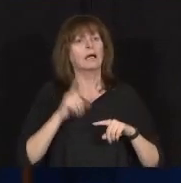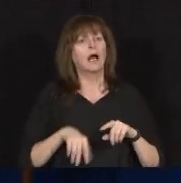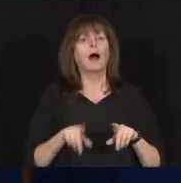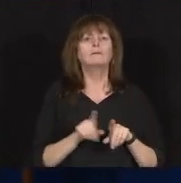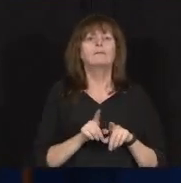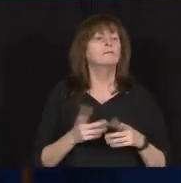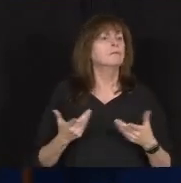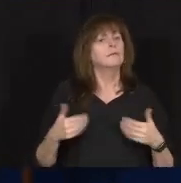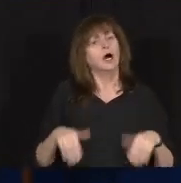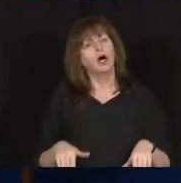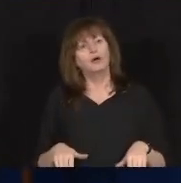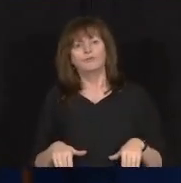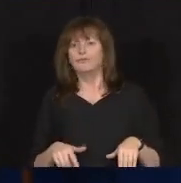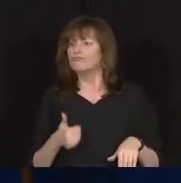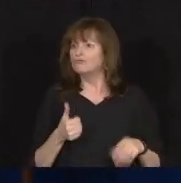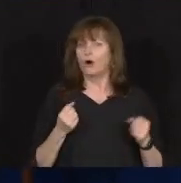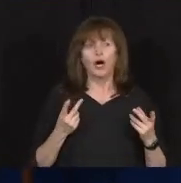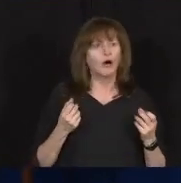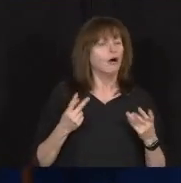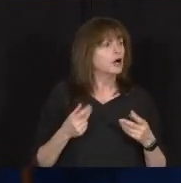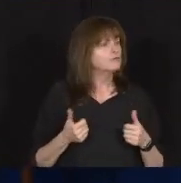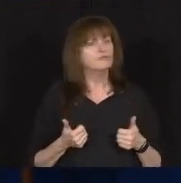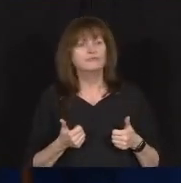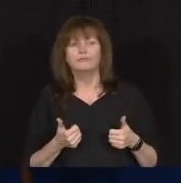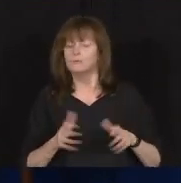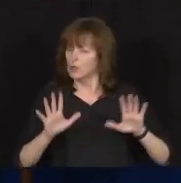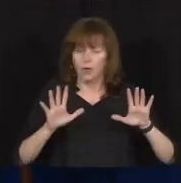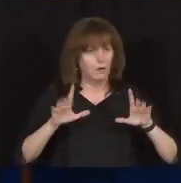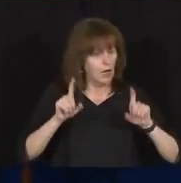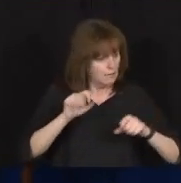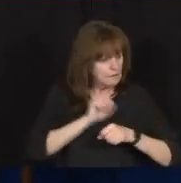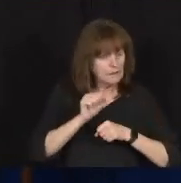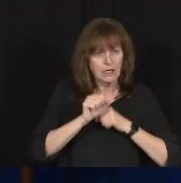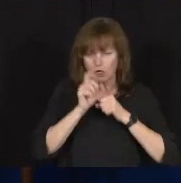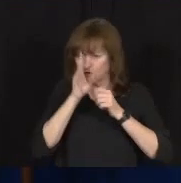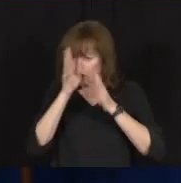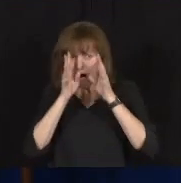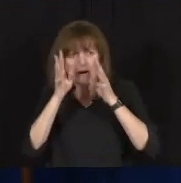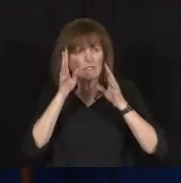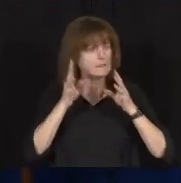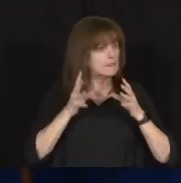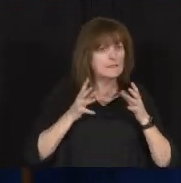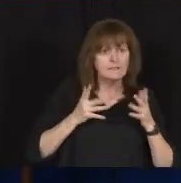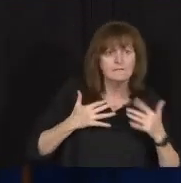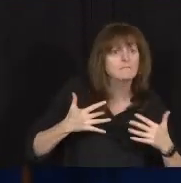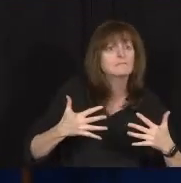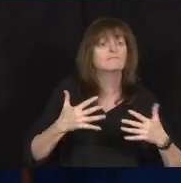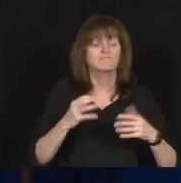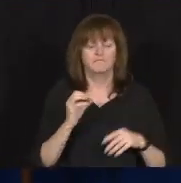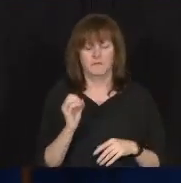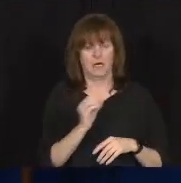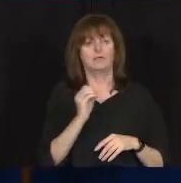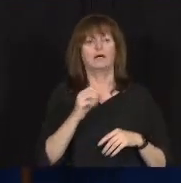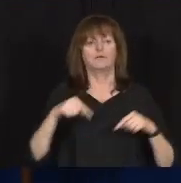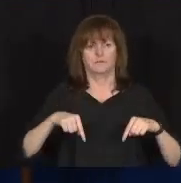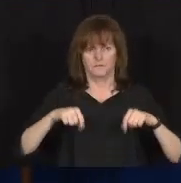creative ideas. A nd Ontario can manufacture anything, absolutely anything.